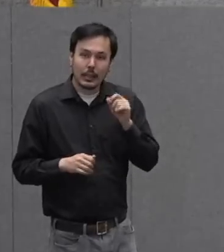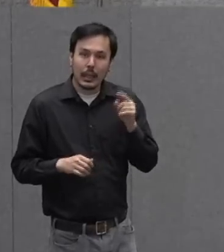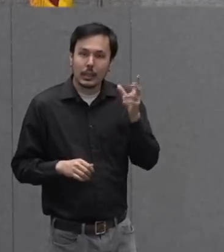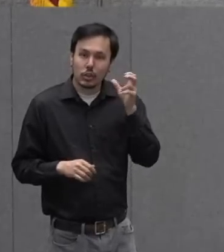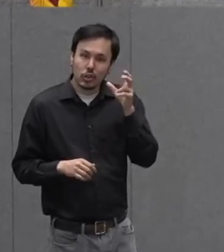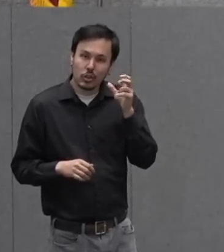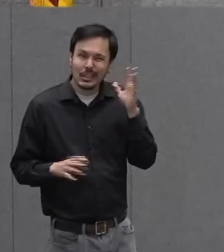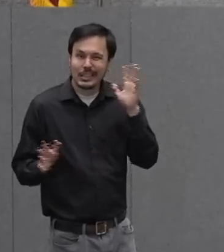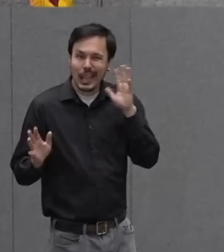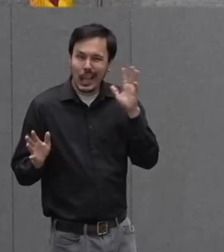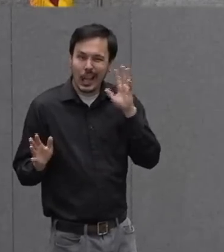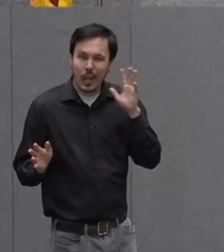vibrate the paper.